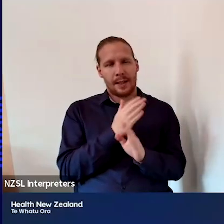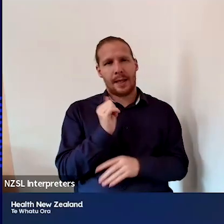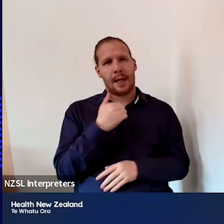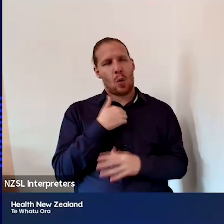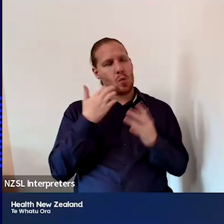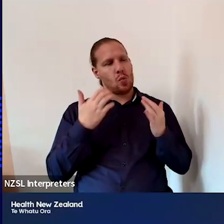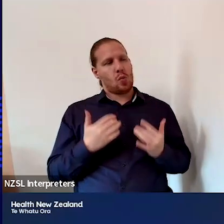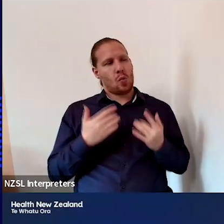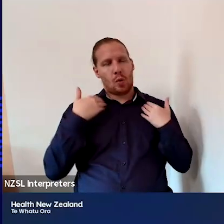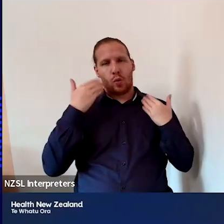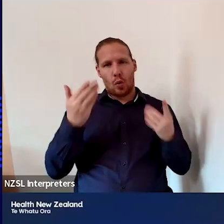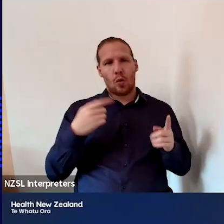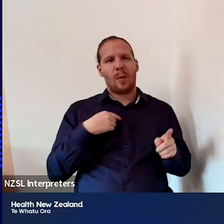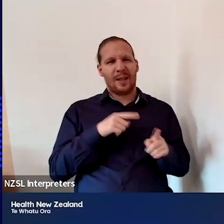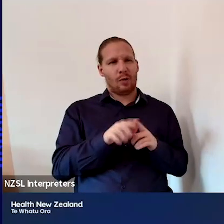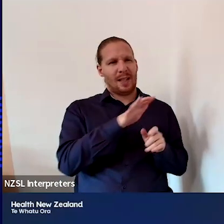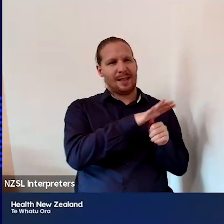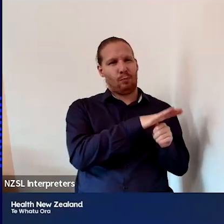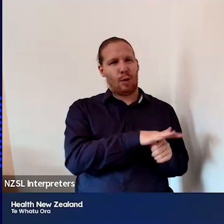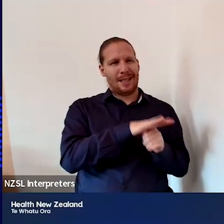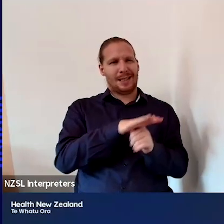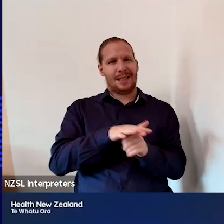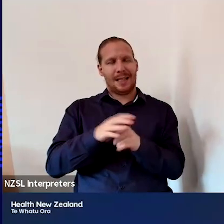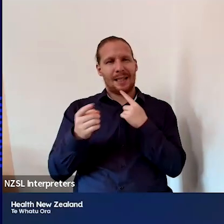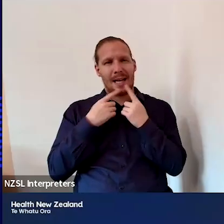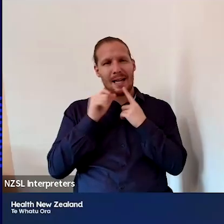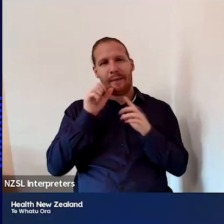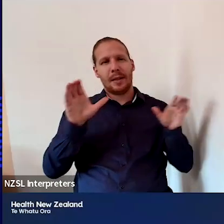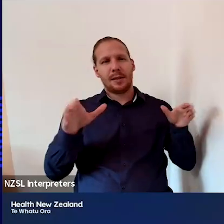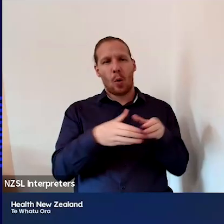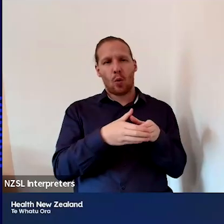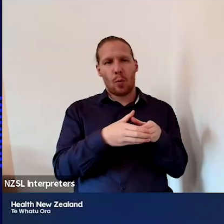means that we have to suppress data when we have small groups. So being able to connect